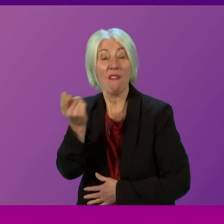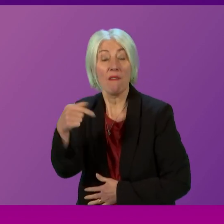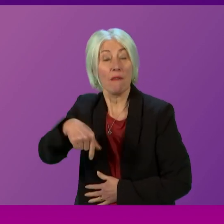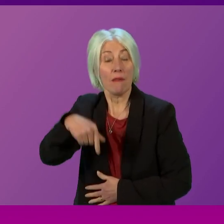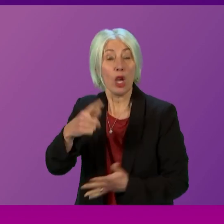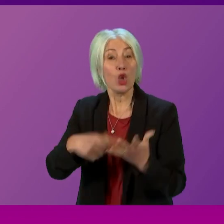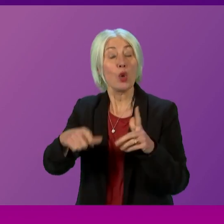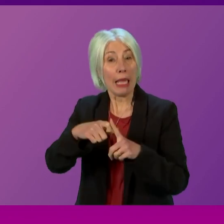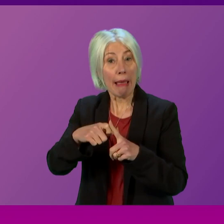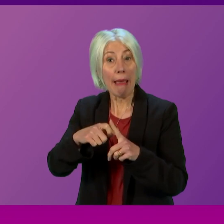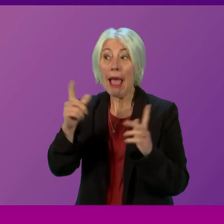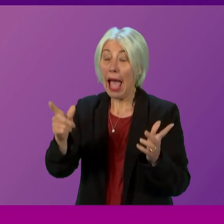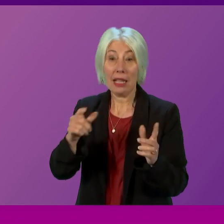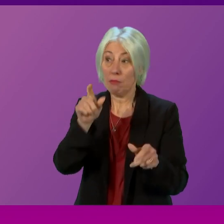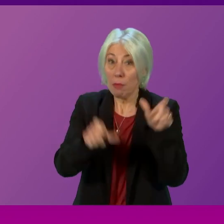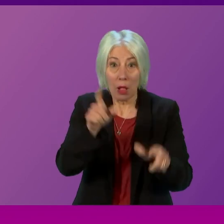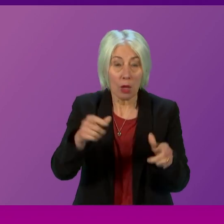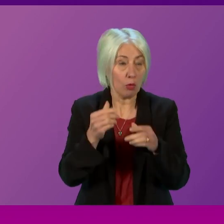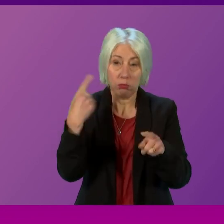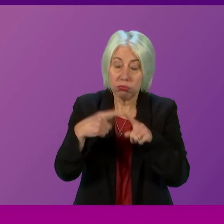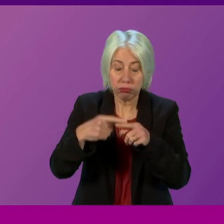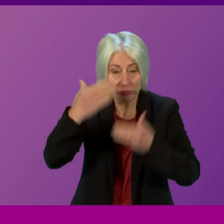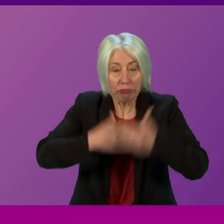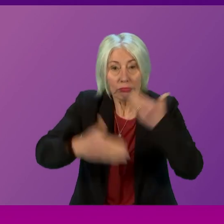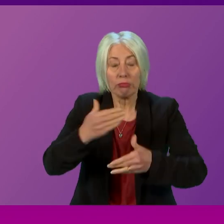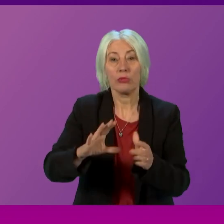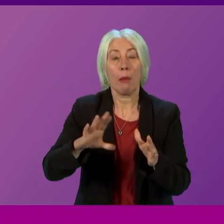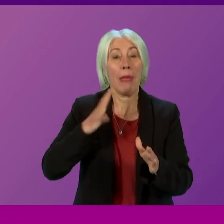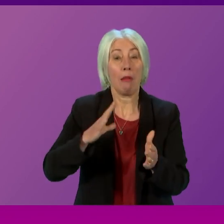and that wholesalers and manufacturers are working at speed to continually replenish stock.